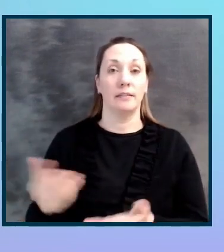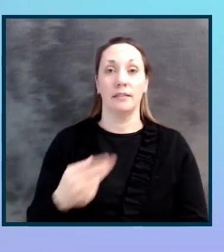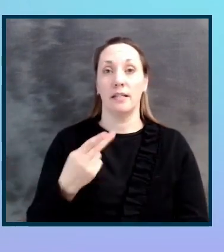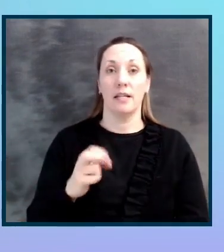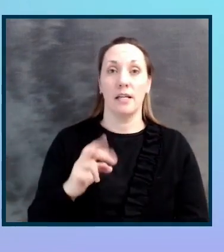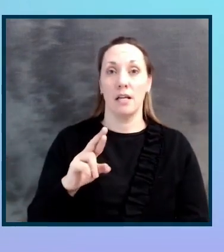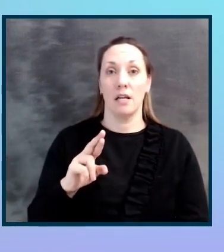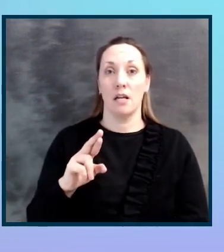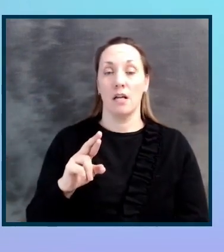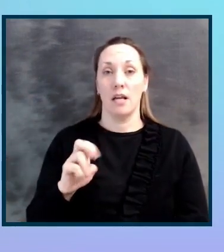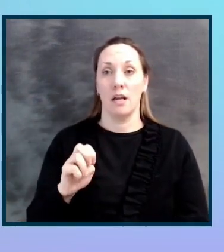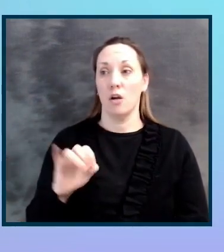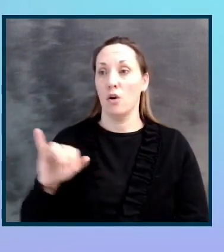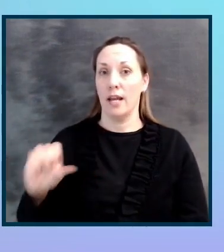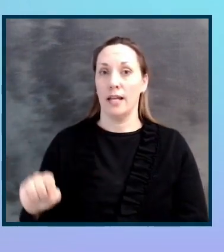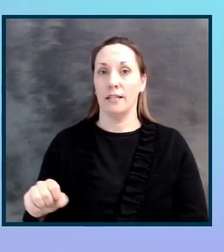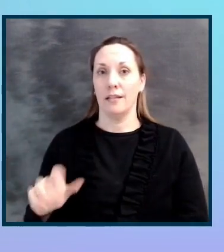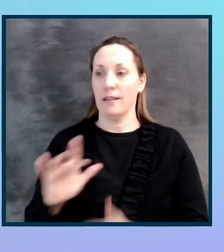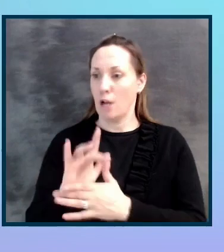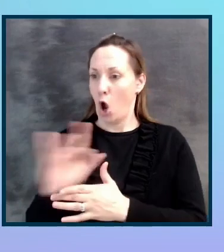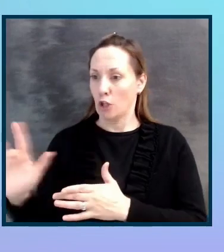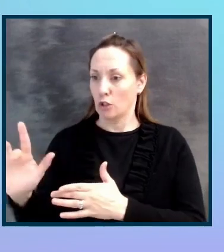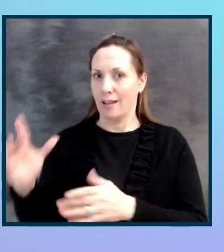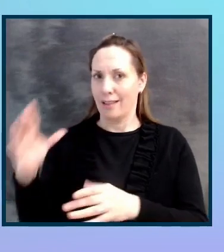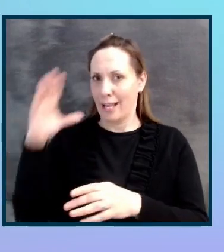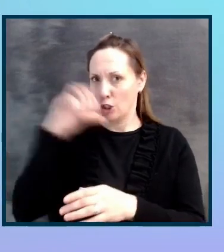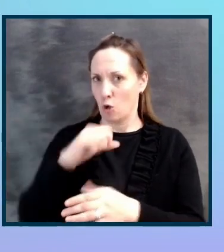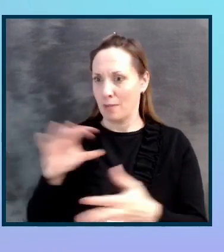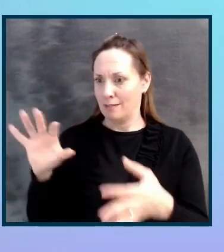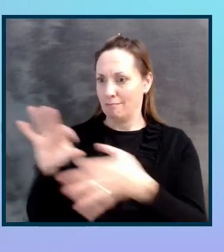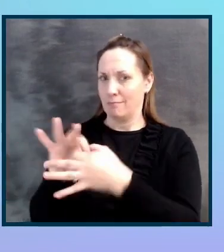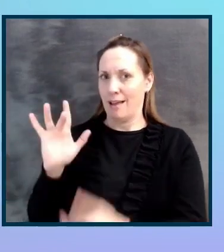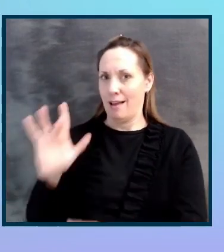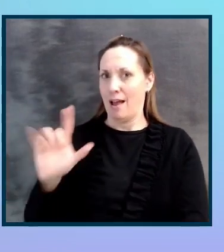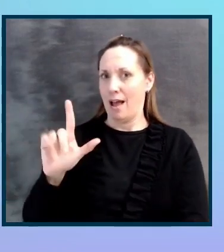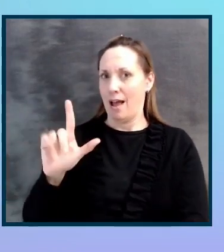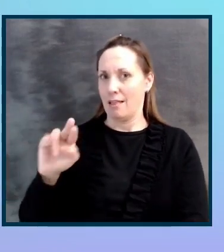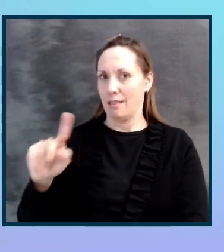and they assume that you think it's a lint, right? But really I just code it and put it out there, right?